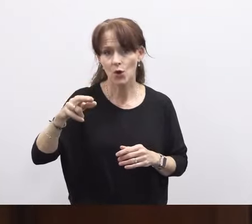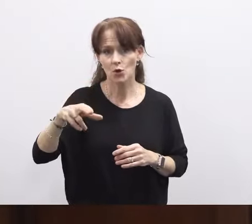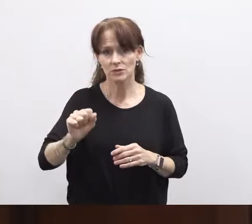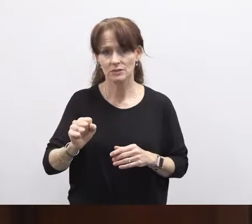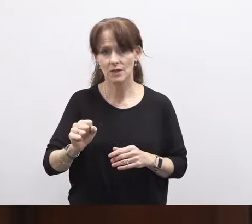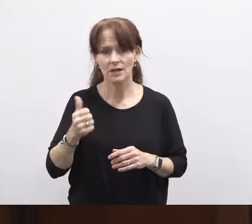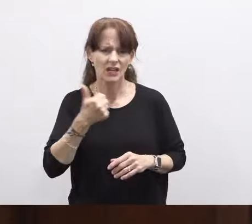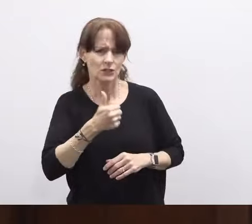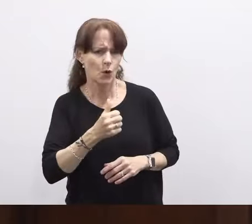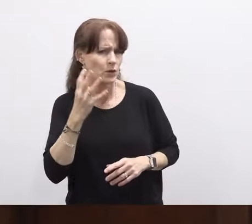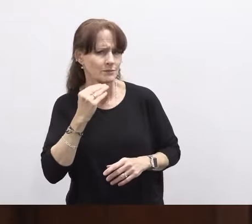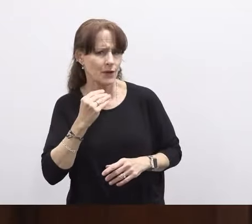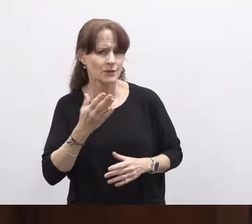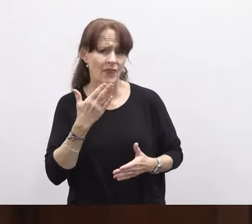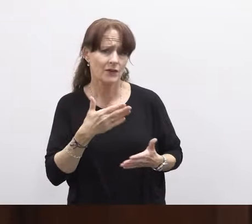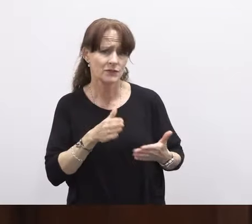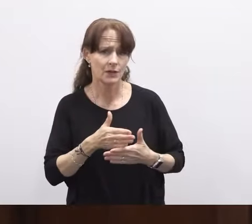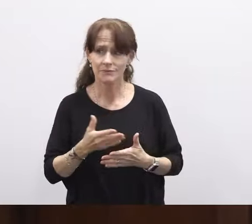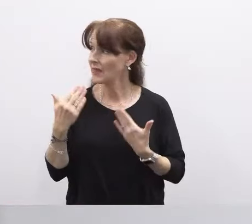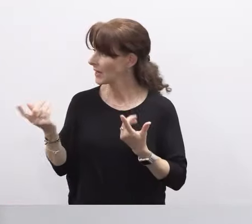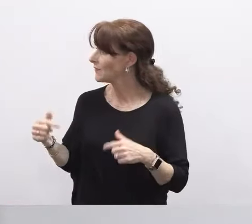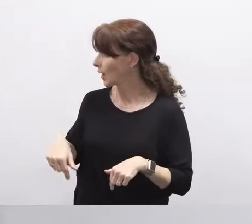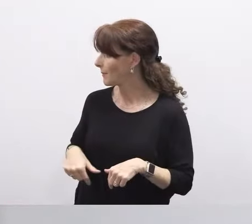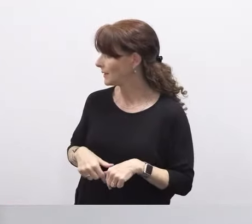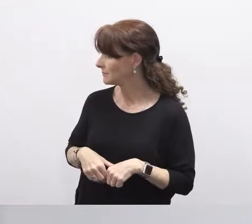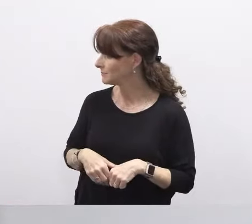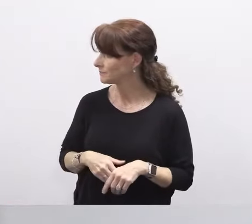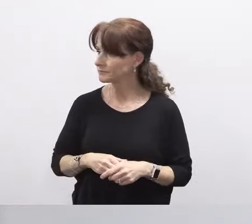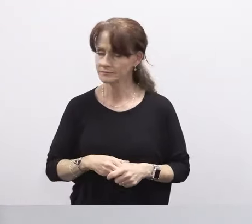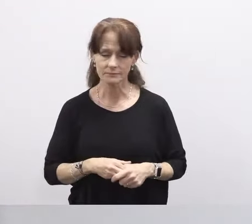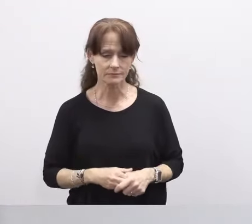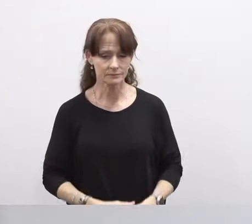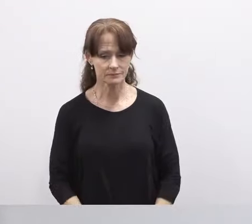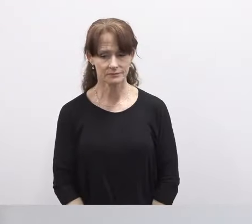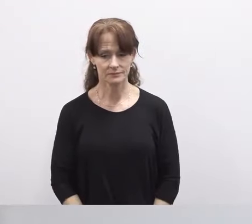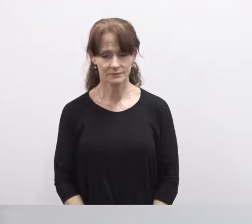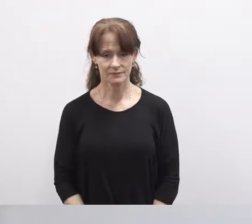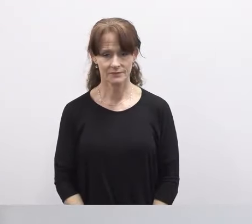So thank you for sharing with us. [America] Thank you for coming. Thanks.